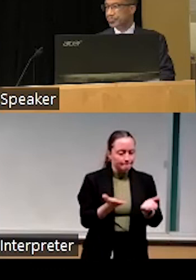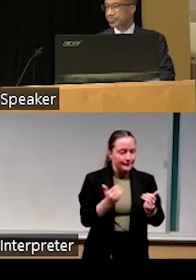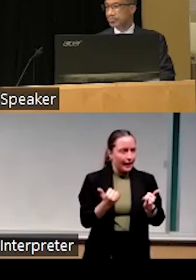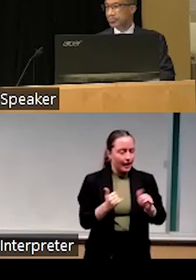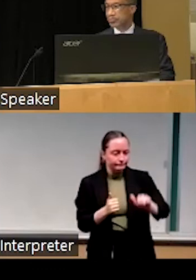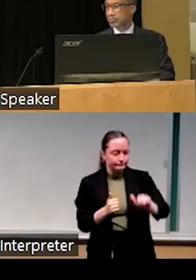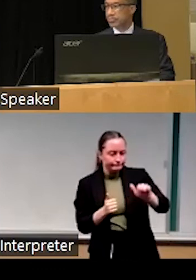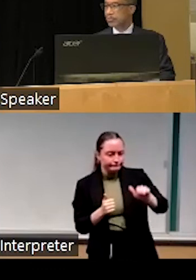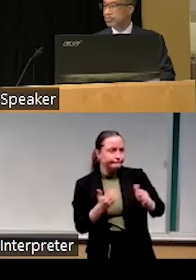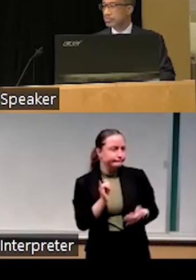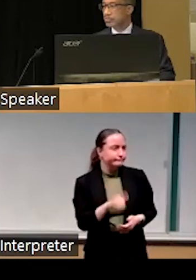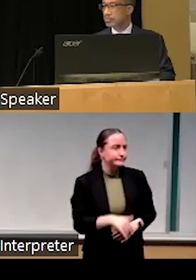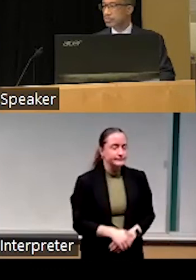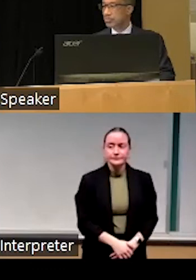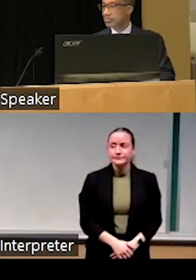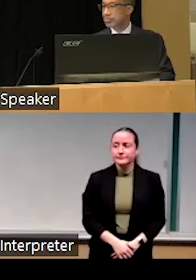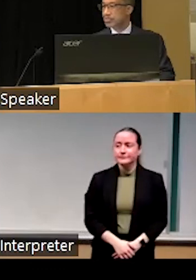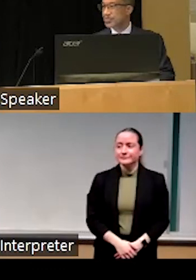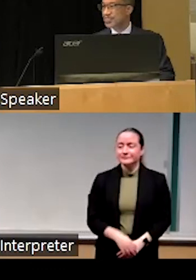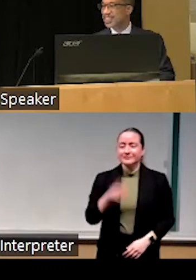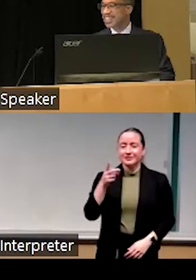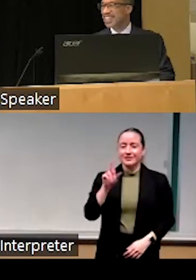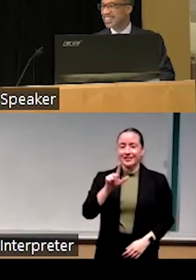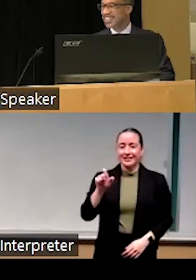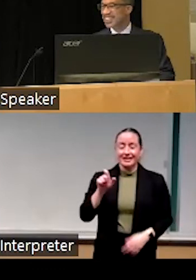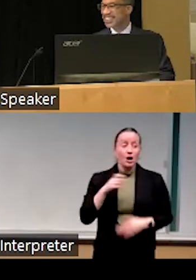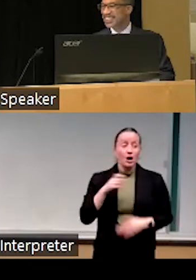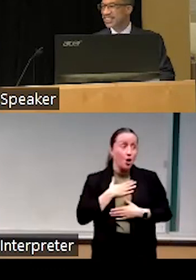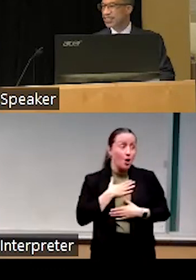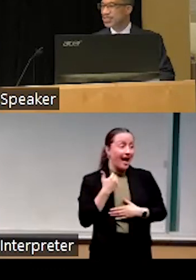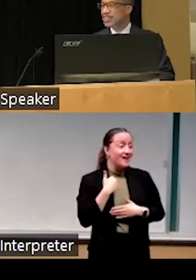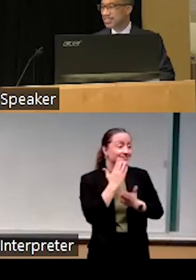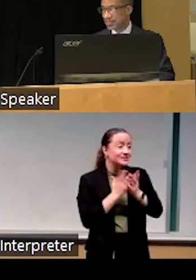there are a few requests for your slides that let them know that slides are will be available